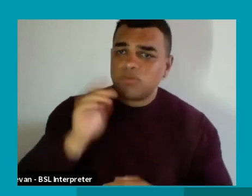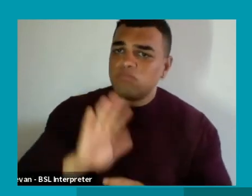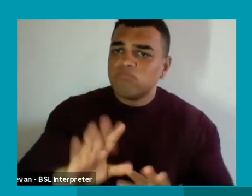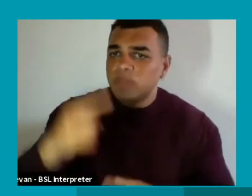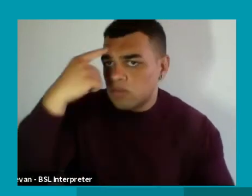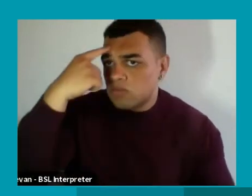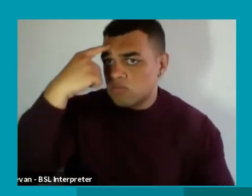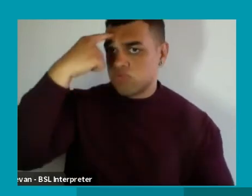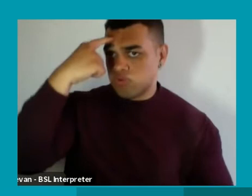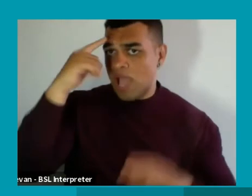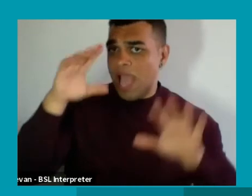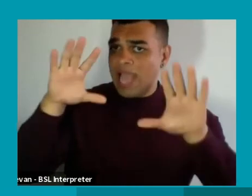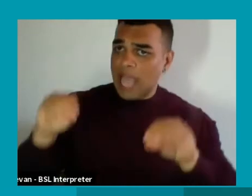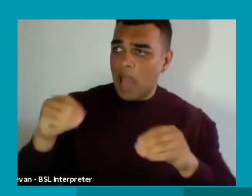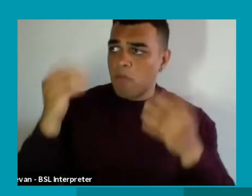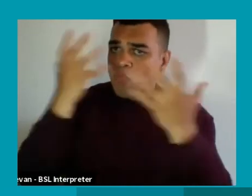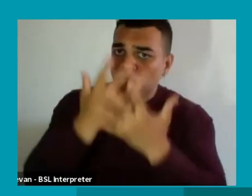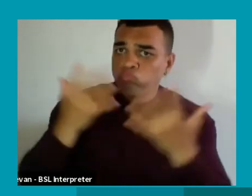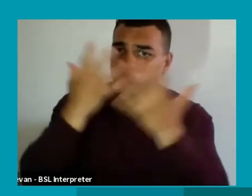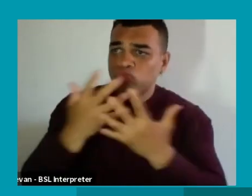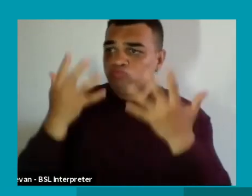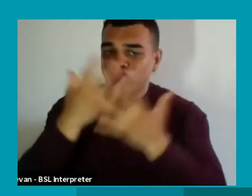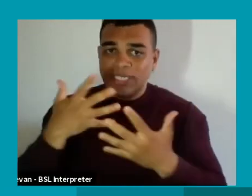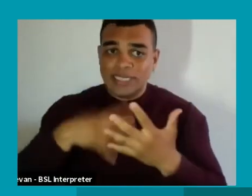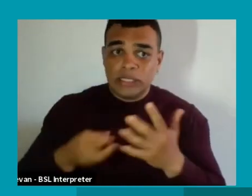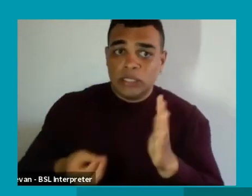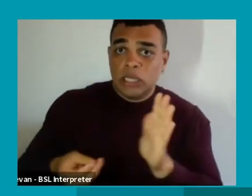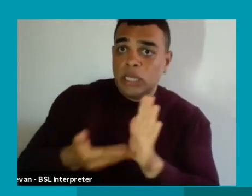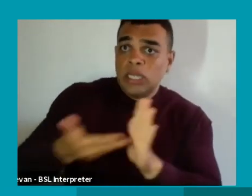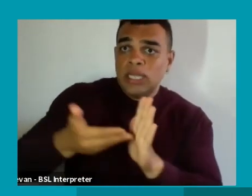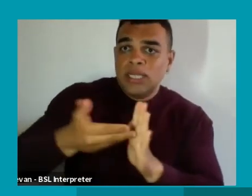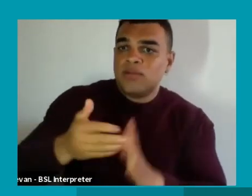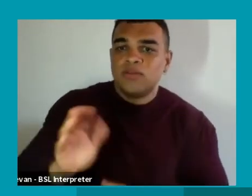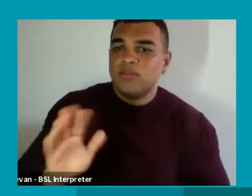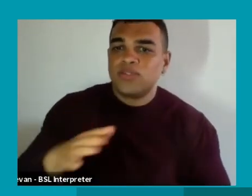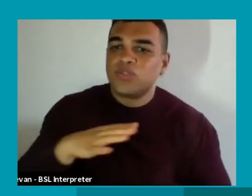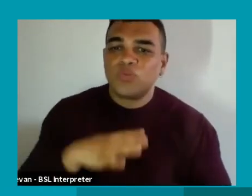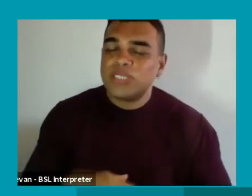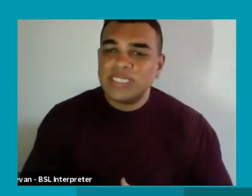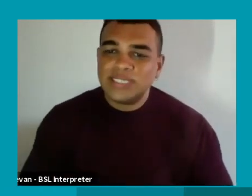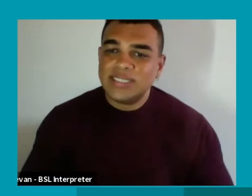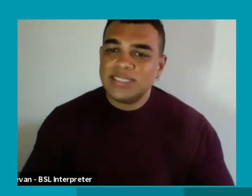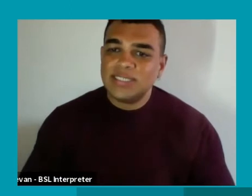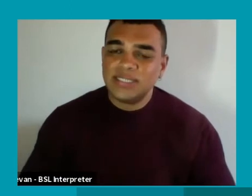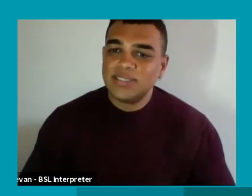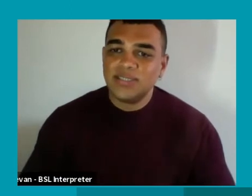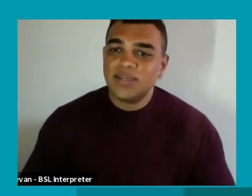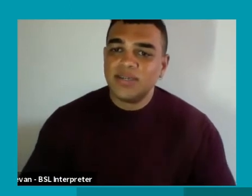And further, to I was saying previously about gaps in CVS and how I'd struggled with it. In fact, for both of the jobs I got afterwards,